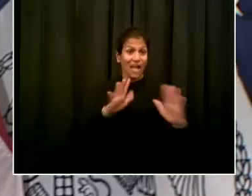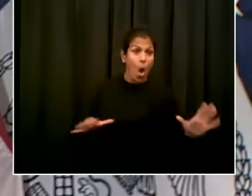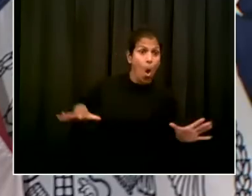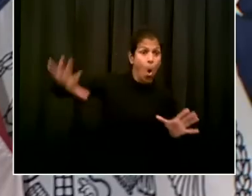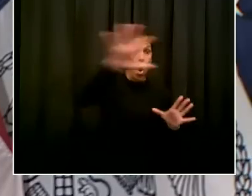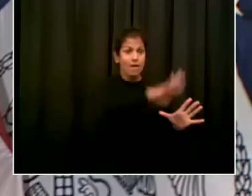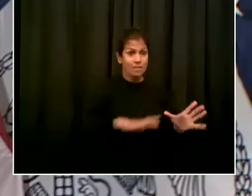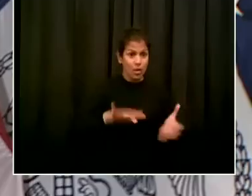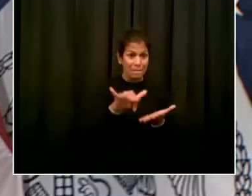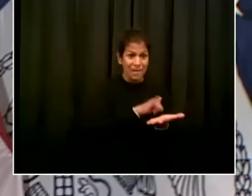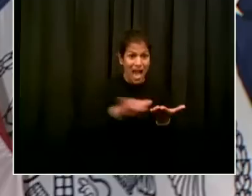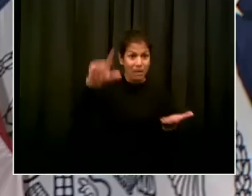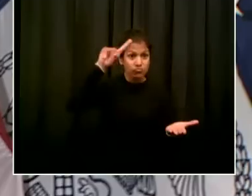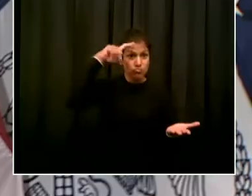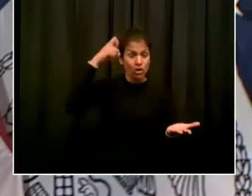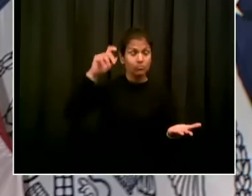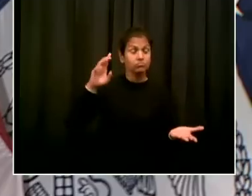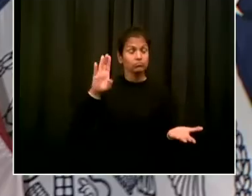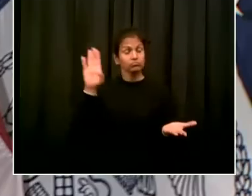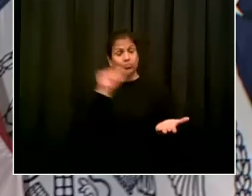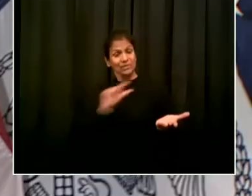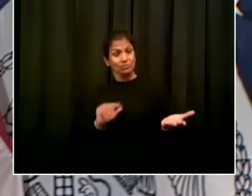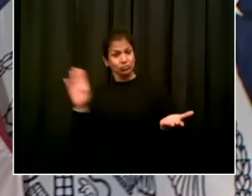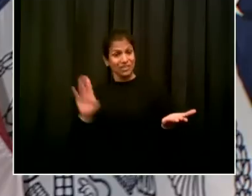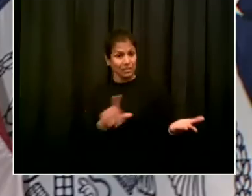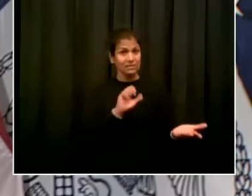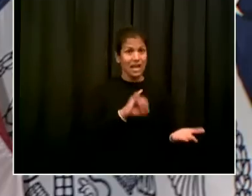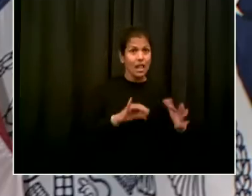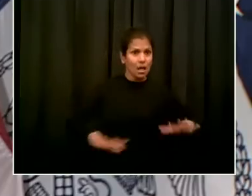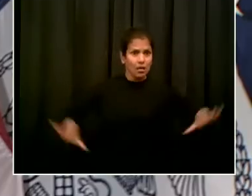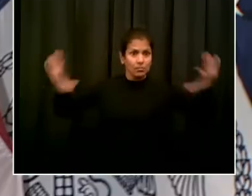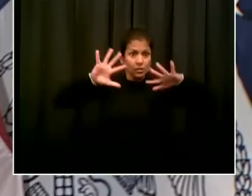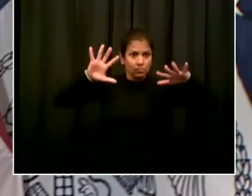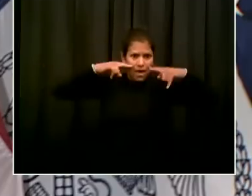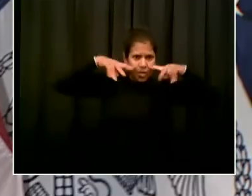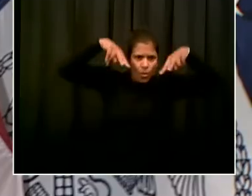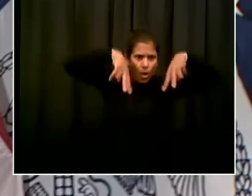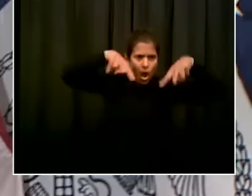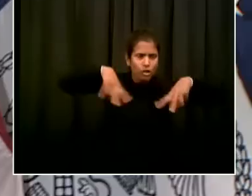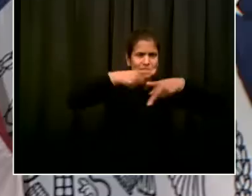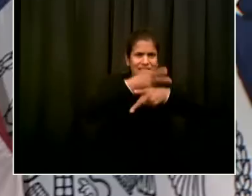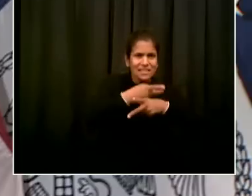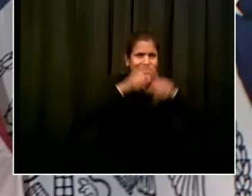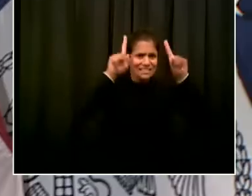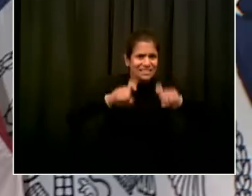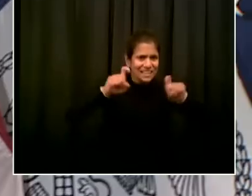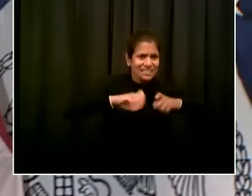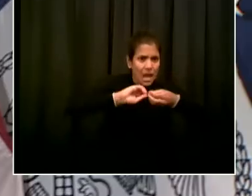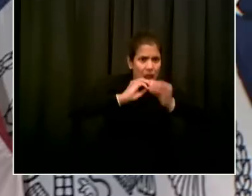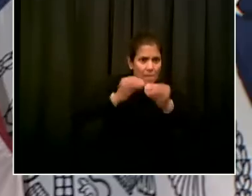AAPLPY Y AMESUSUS RE THAT OBVIOUSLY HAVE AN IMPMPCAT,T, AND BACK IIN THTHE END OF THE